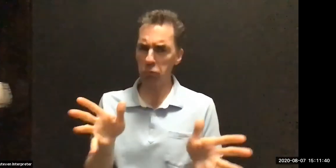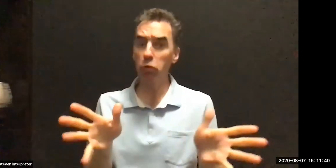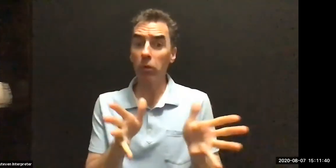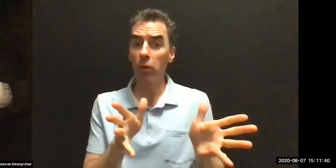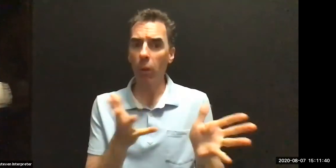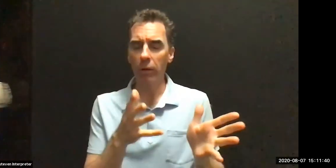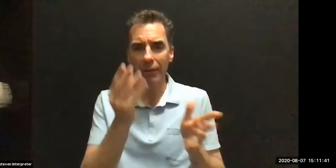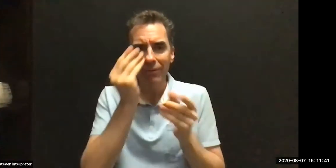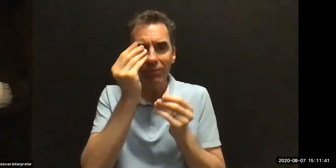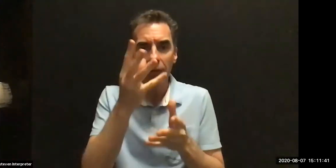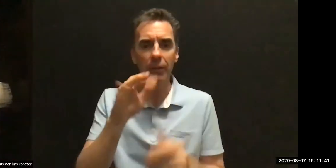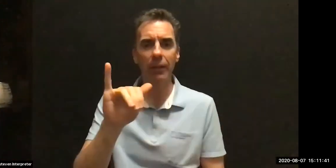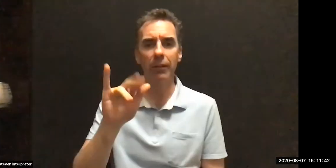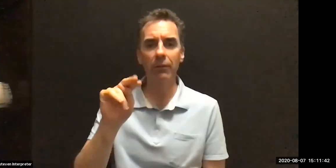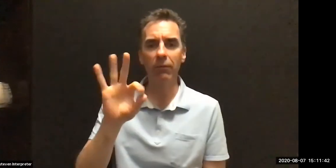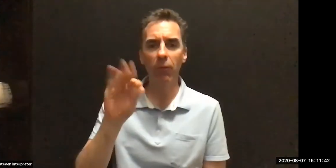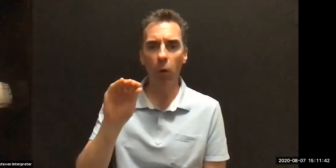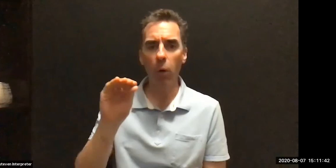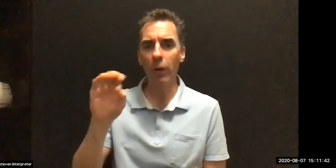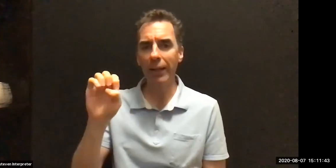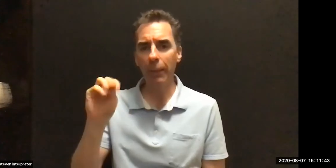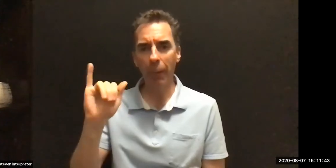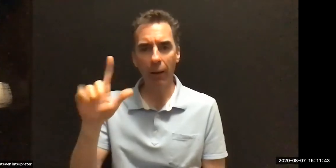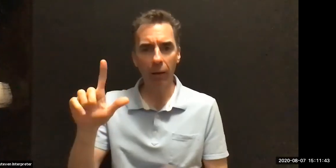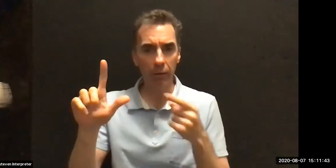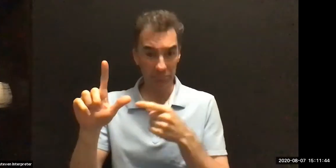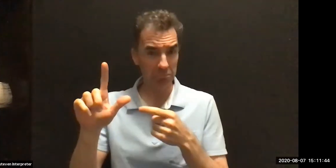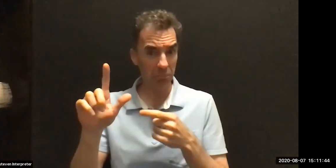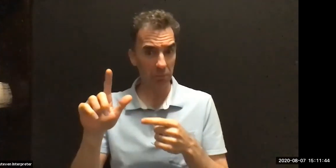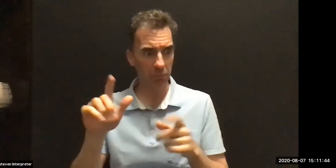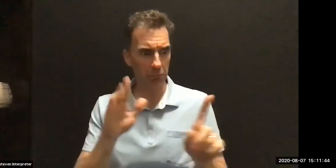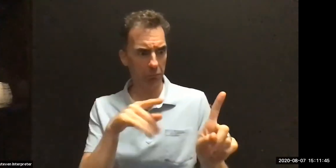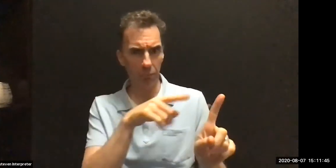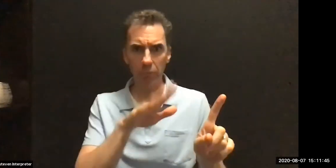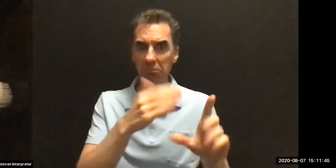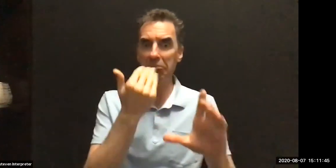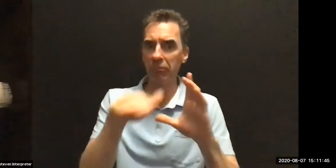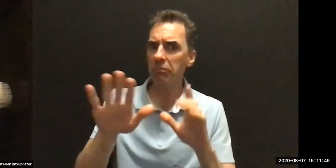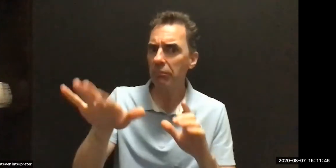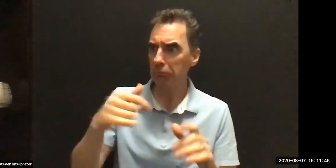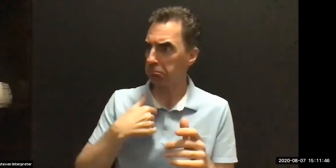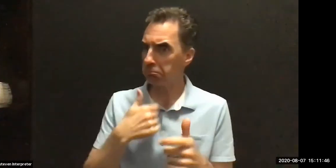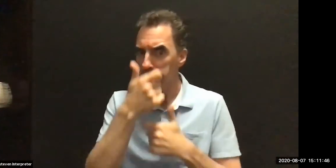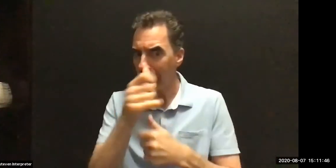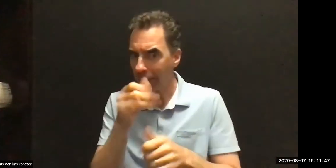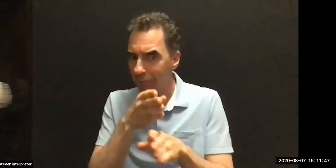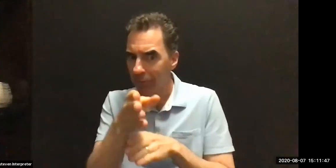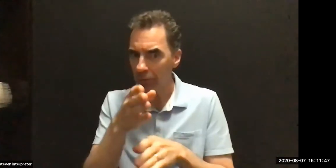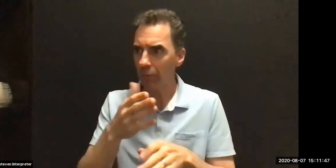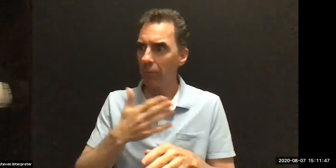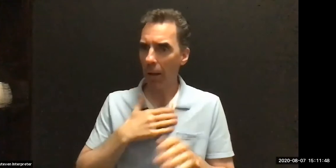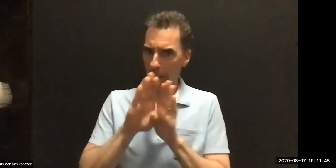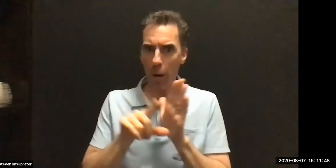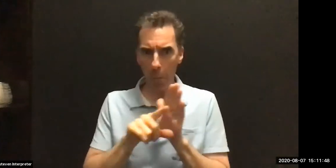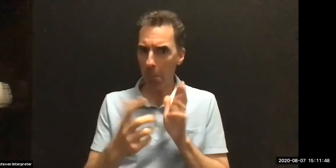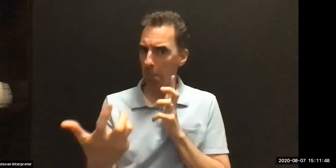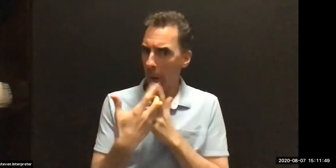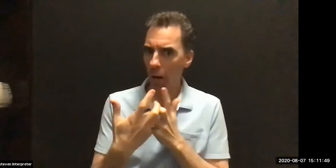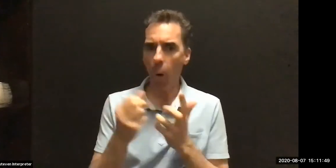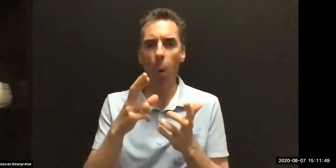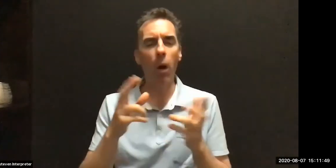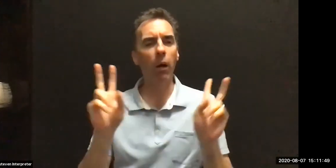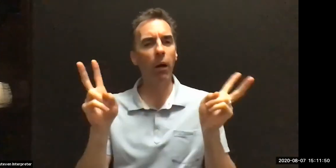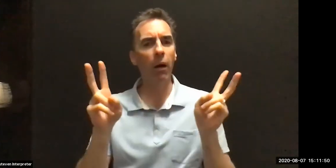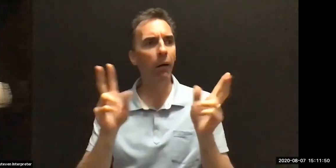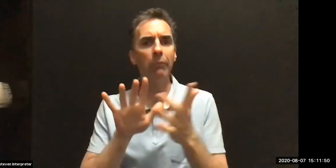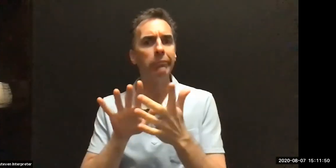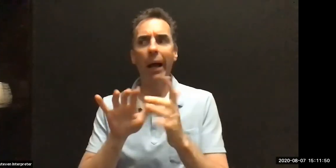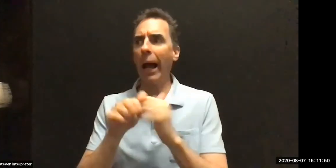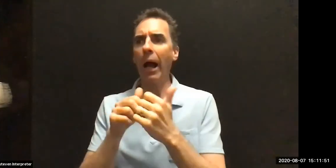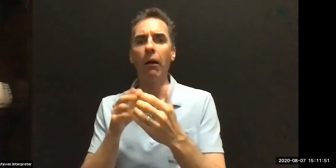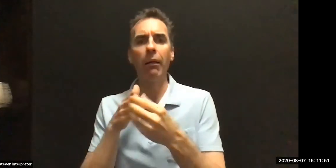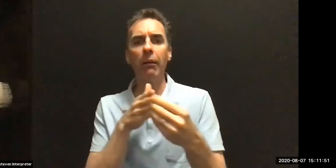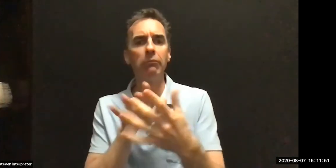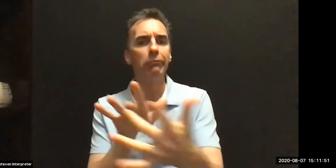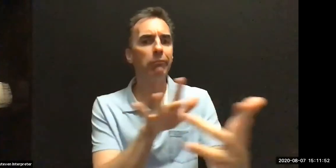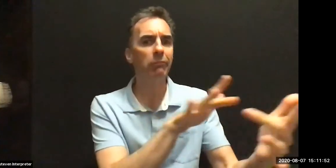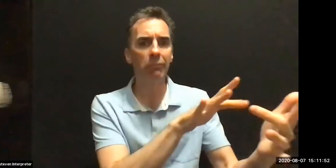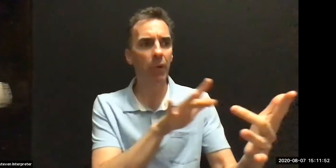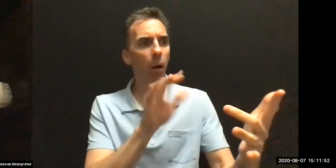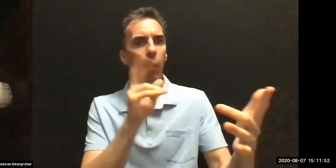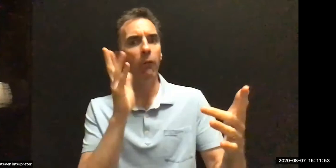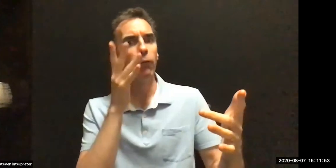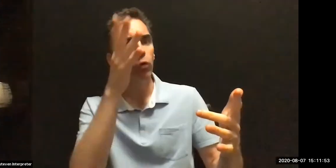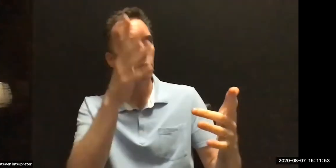Channelle Charest: Info email and just say, Hey, I'm really interested in this, like, this is kind of my background, maybe, maybe they want to learn online marketing, maybe they're just interested in finding out what the opportunities will be in the future. And we have individual